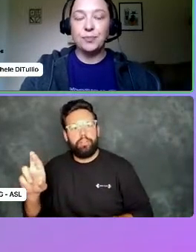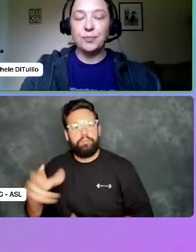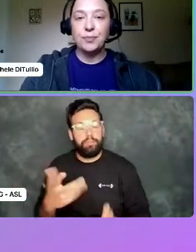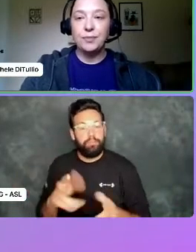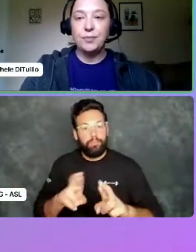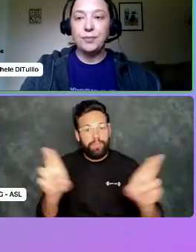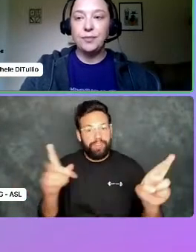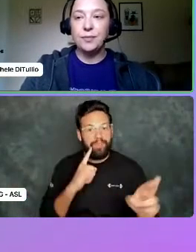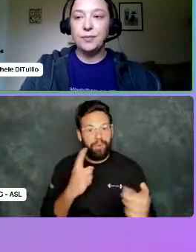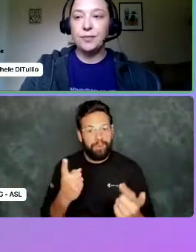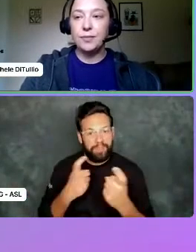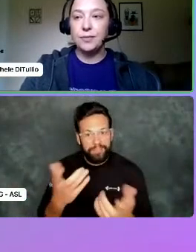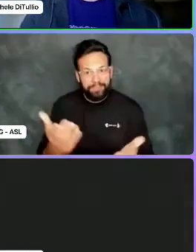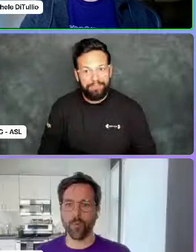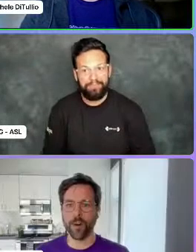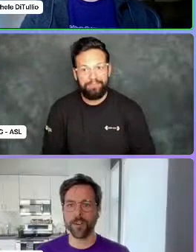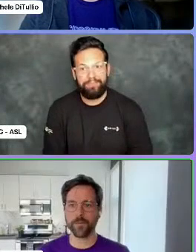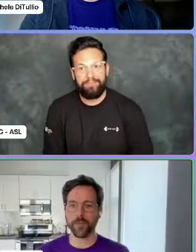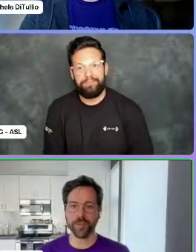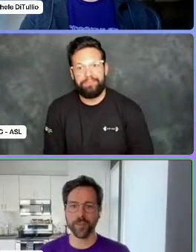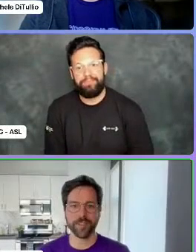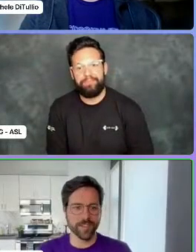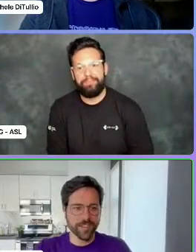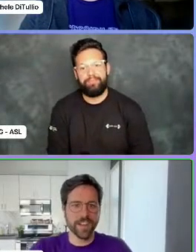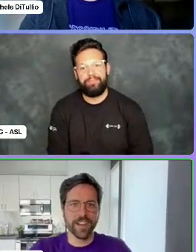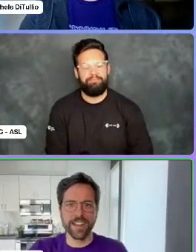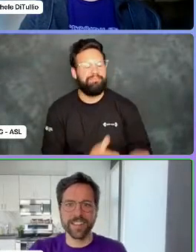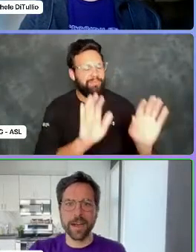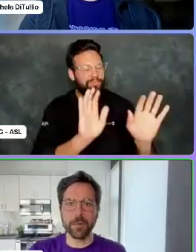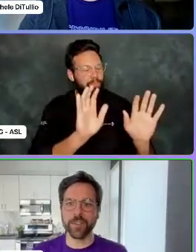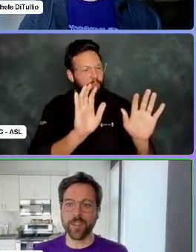announced to assistive technology users. And with that, that's all I have. So